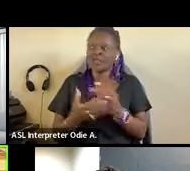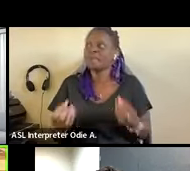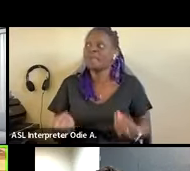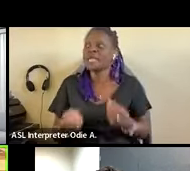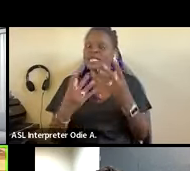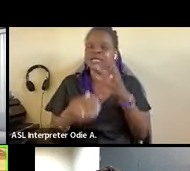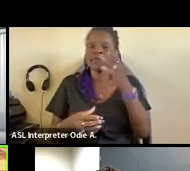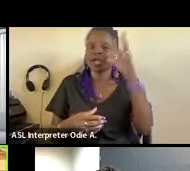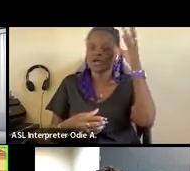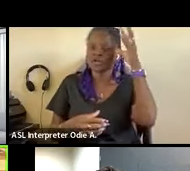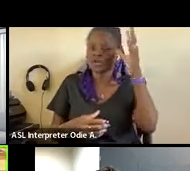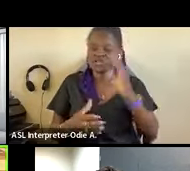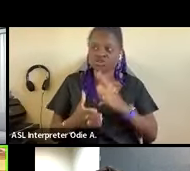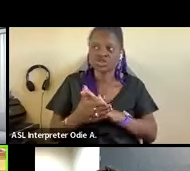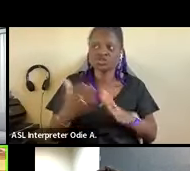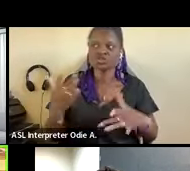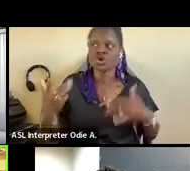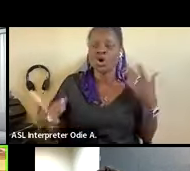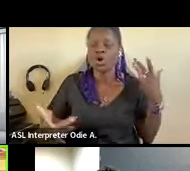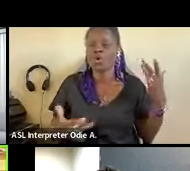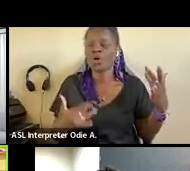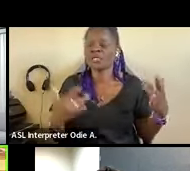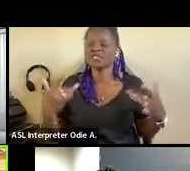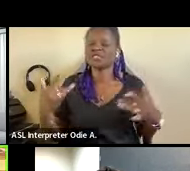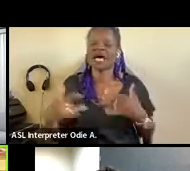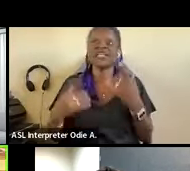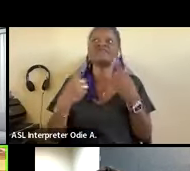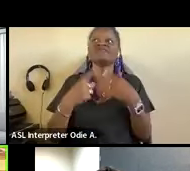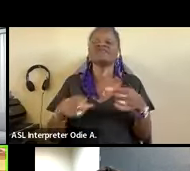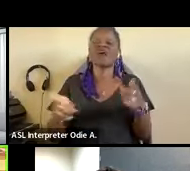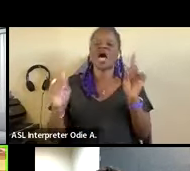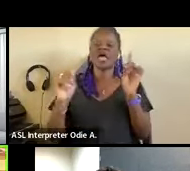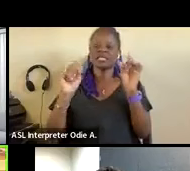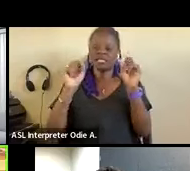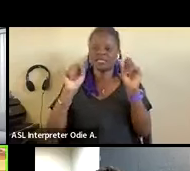have an option to vaccinate their children after keeping them isolated and working